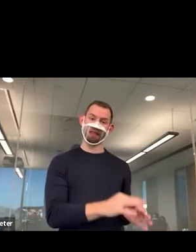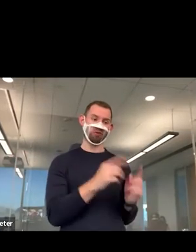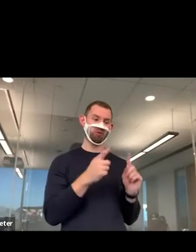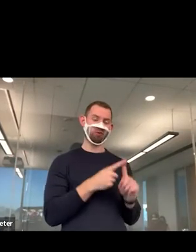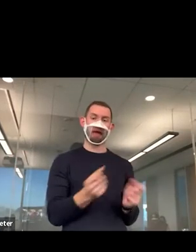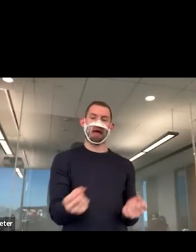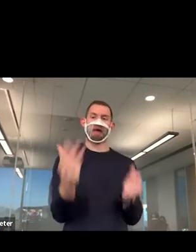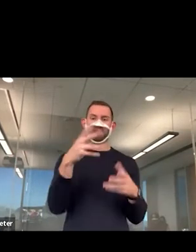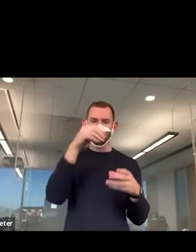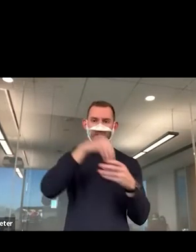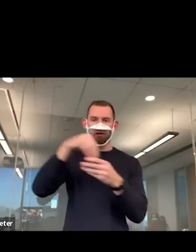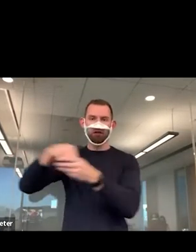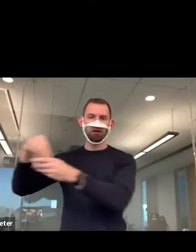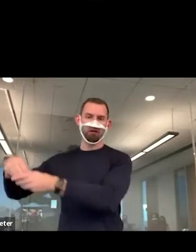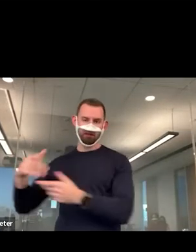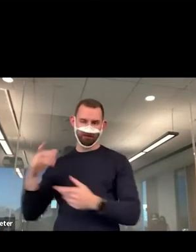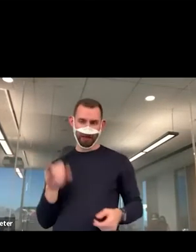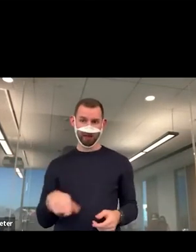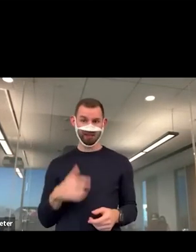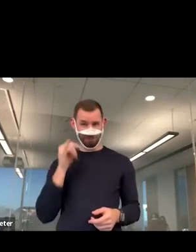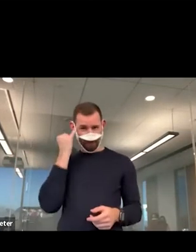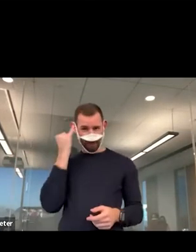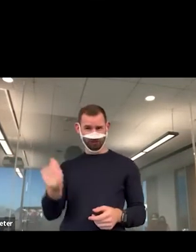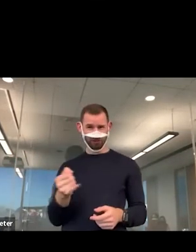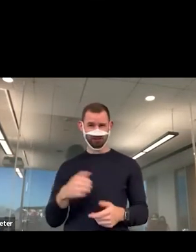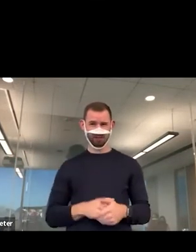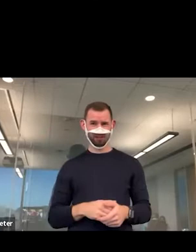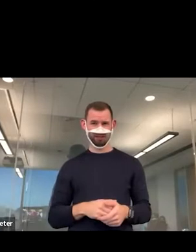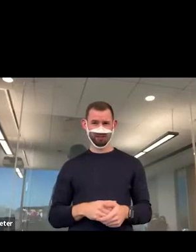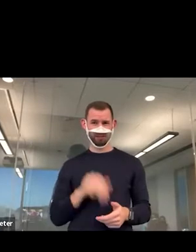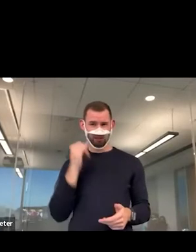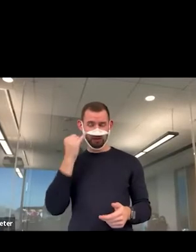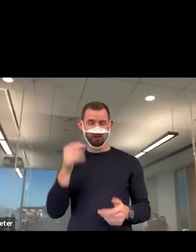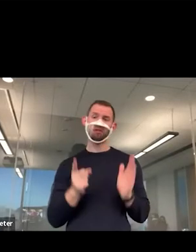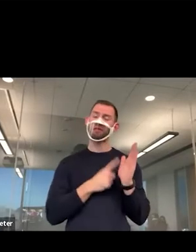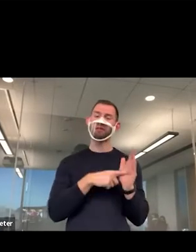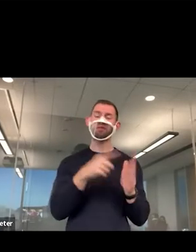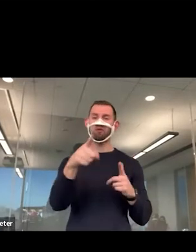on your productivity on any given day i mean some days it's good some days it's not